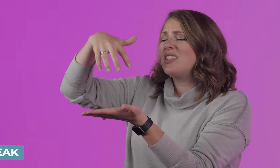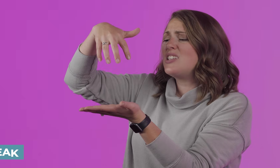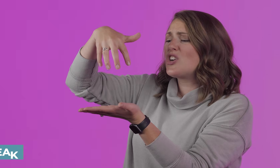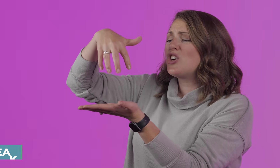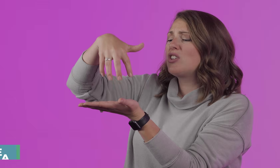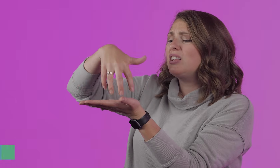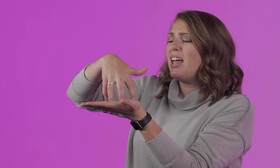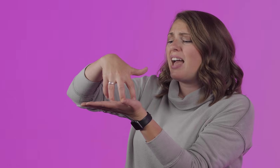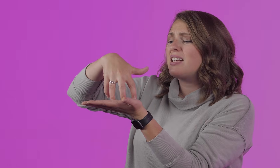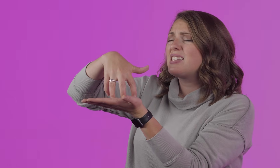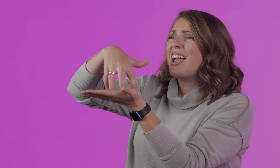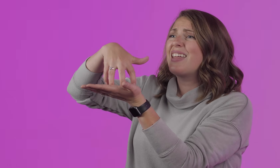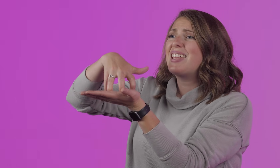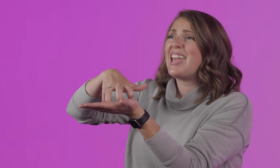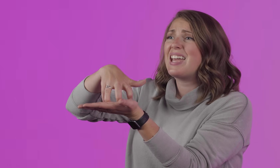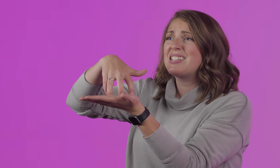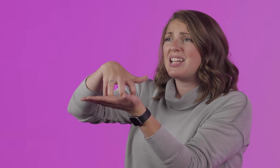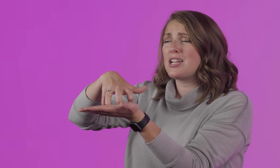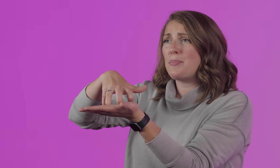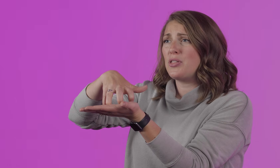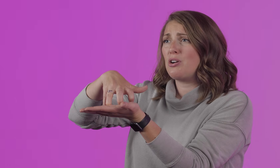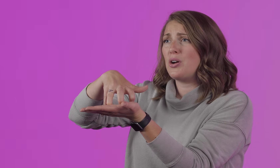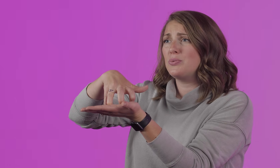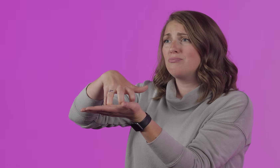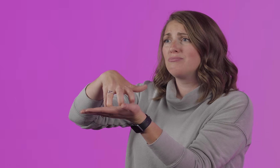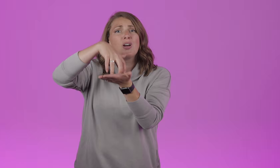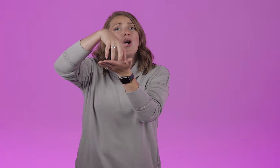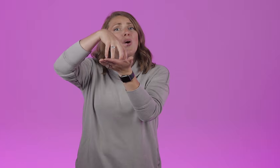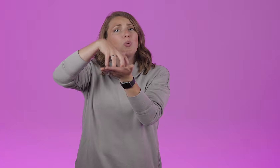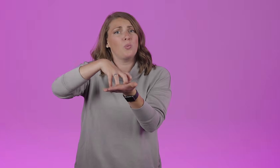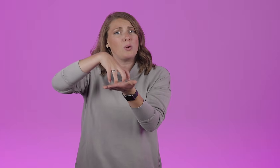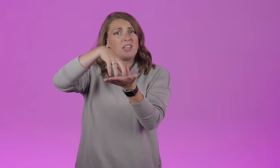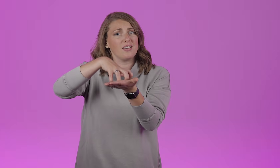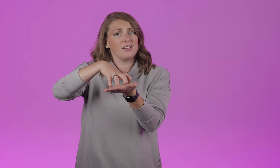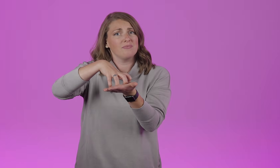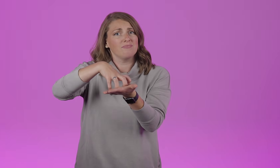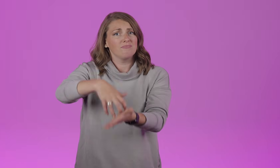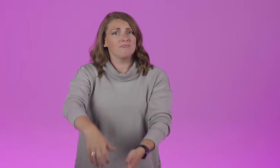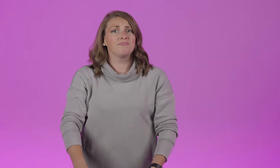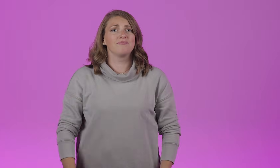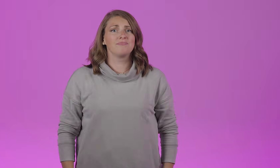These are your legs. And they can't stand up on their own. Weak